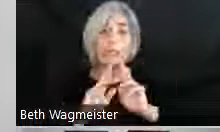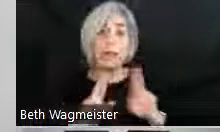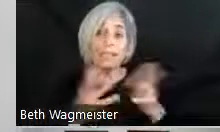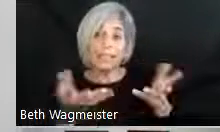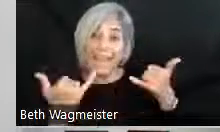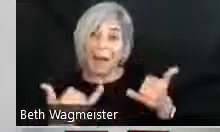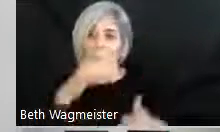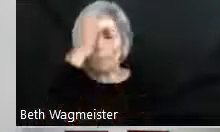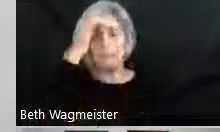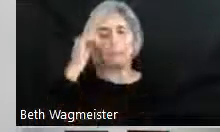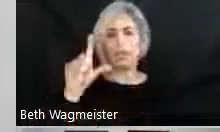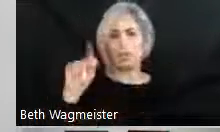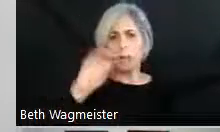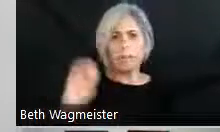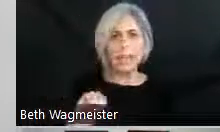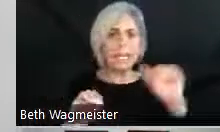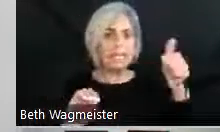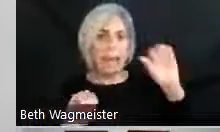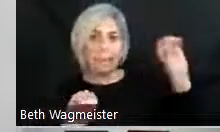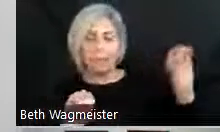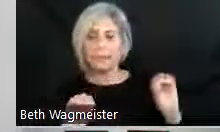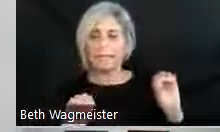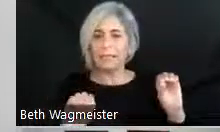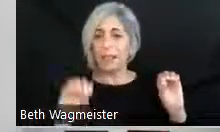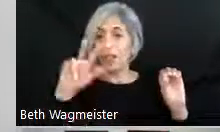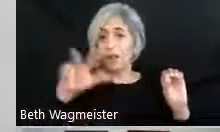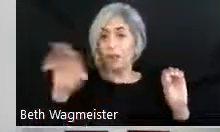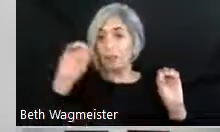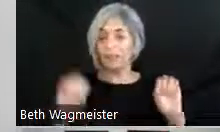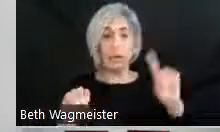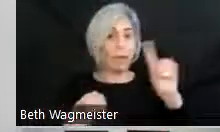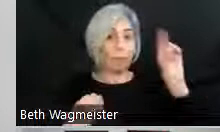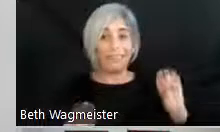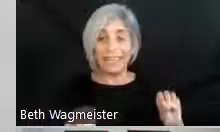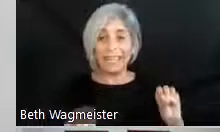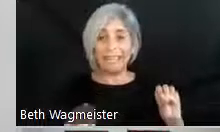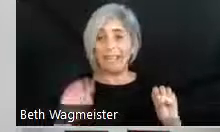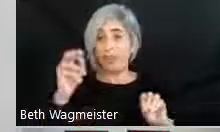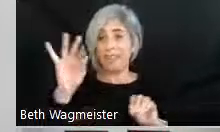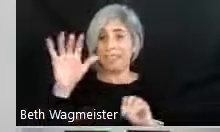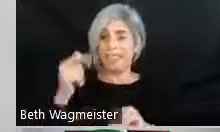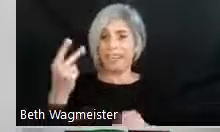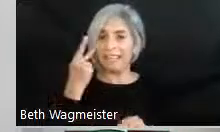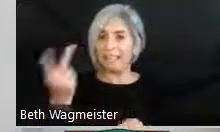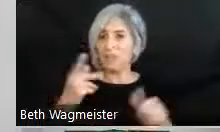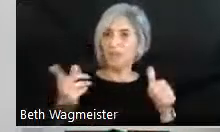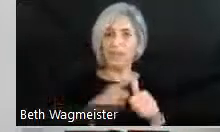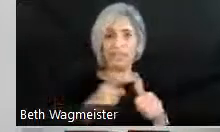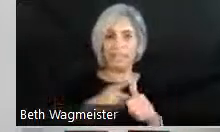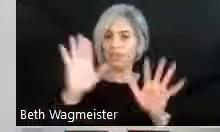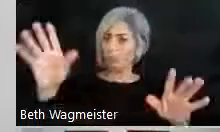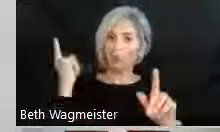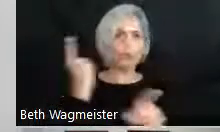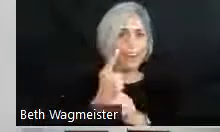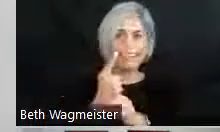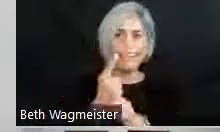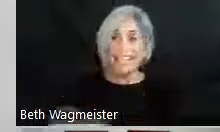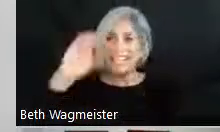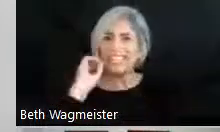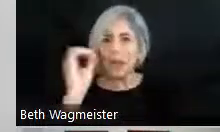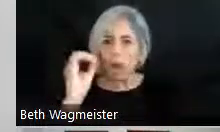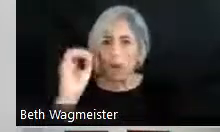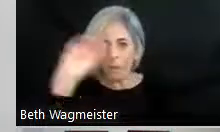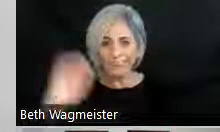20%, 10%, 33%, 1%. Christina you're the first one I see, Christina Babcock is absolutely correct. 0%. Not a single